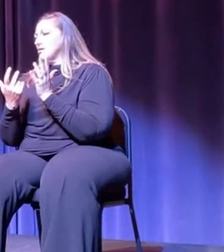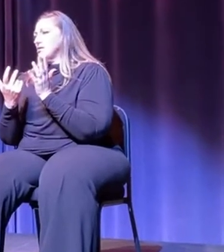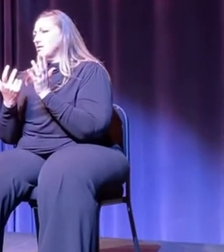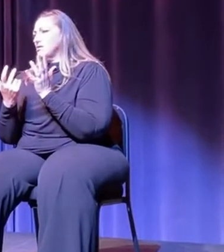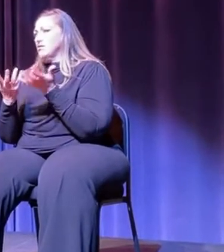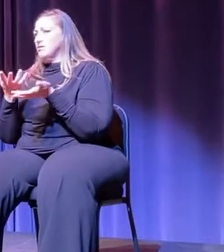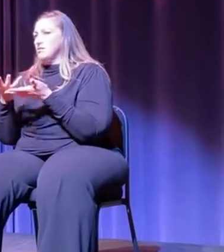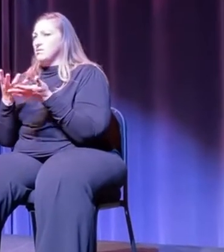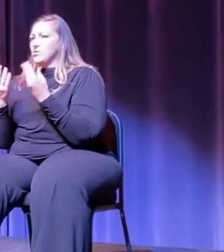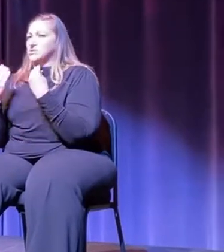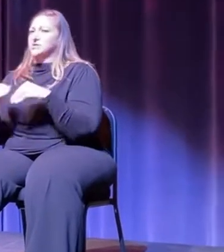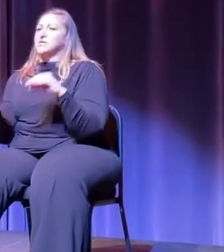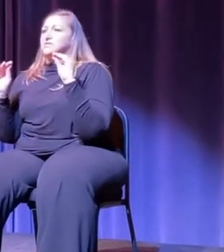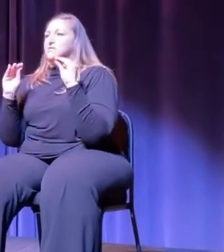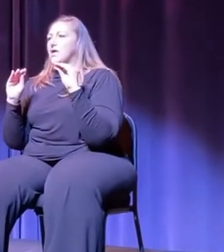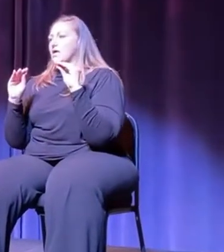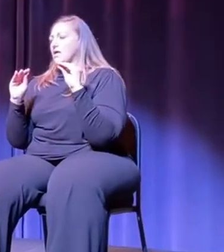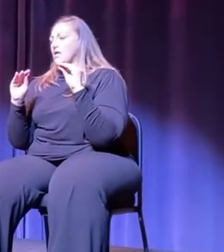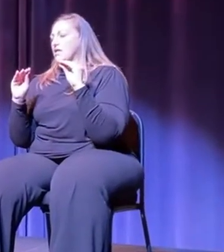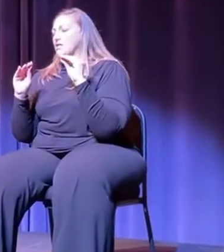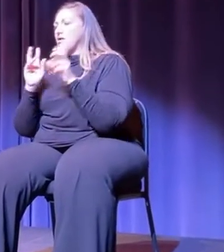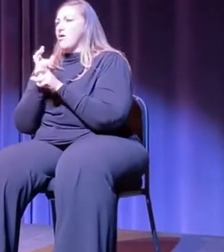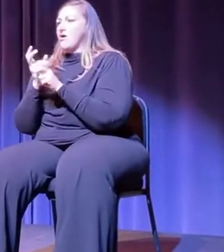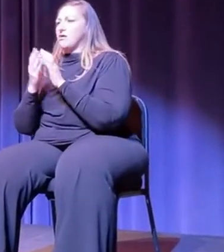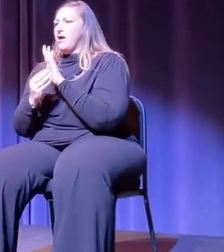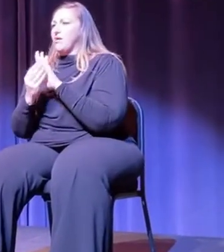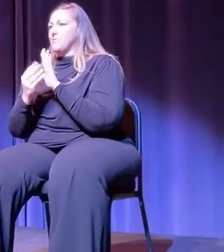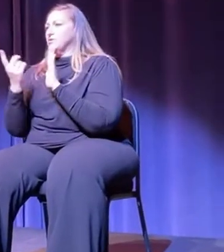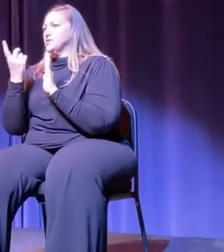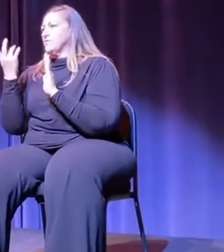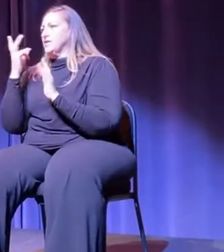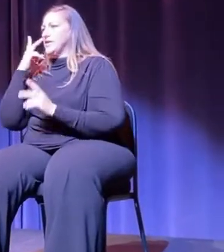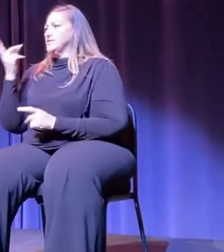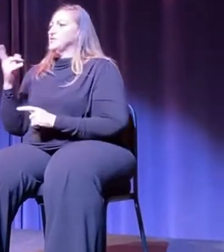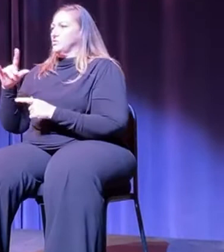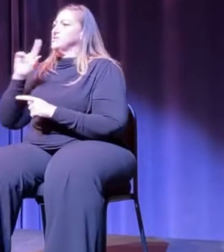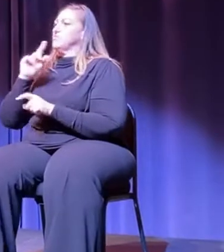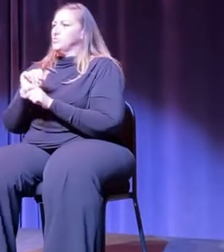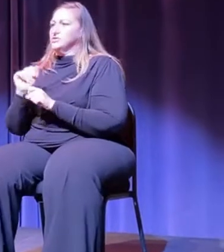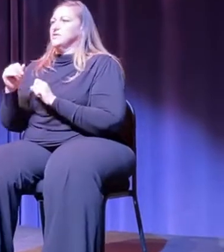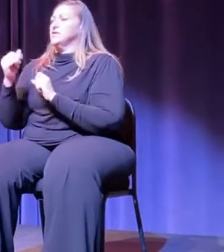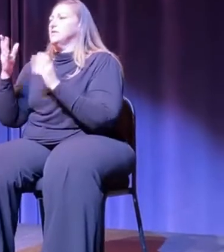someone who's gonna sell a hard copy or something. They see you as like a person, an artist